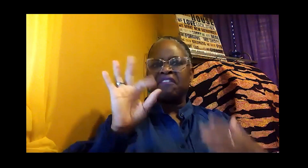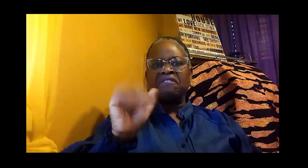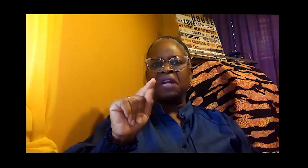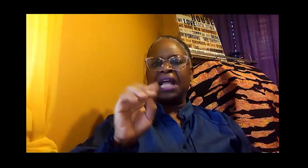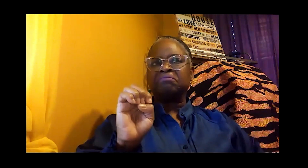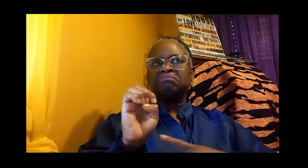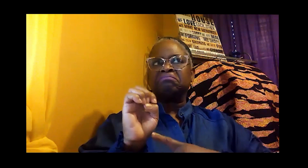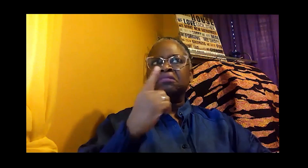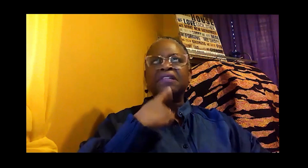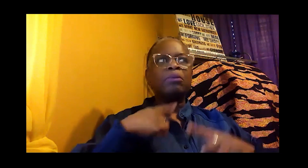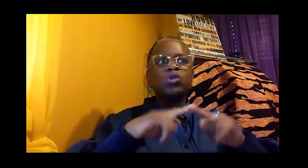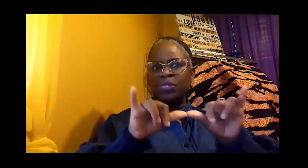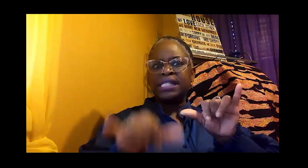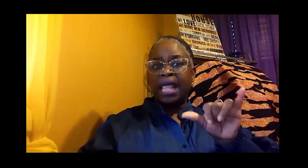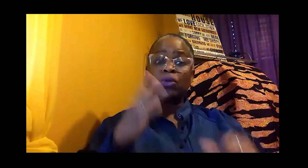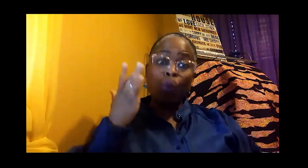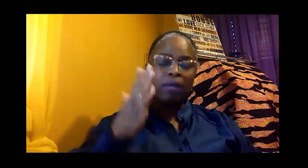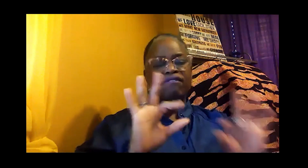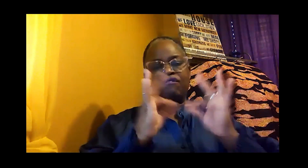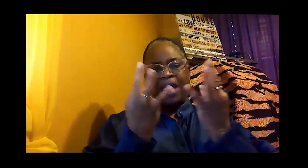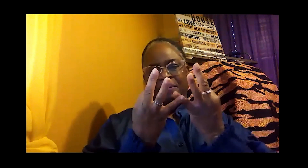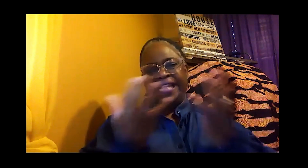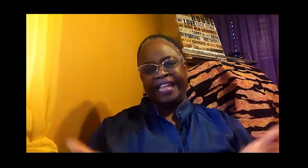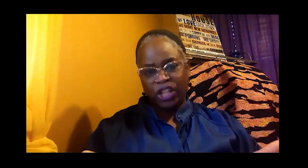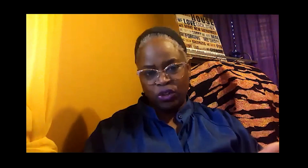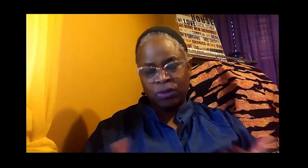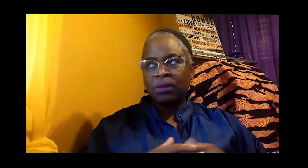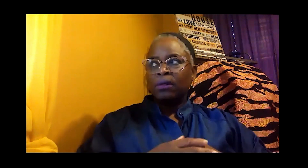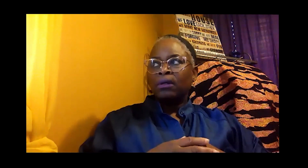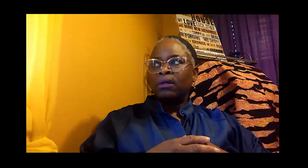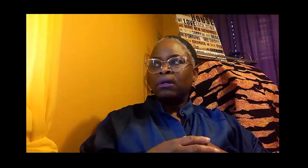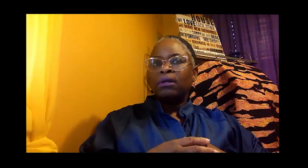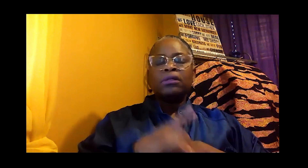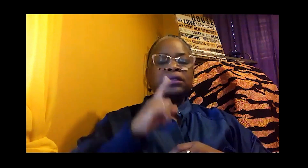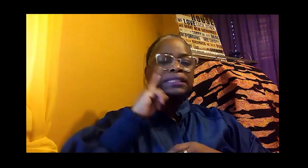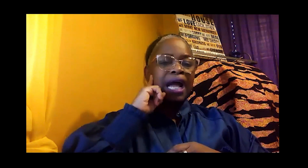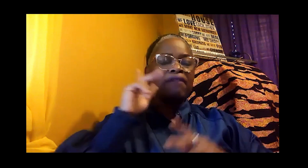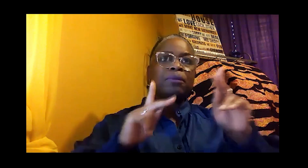if I should move back to Los Angeles. Ultimately, as fate would have it, I stayed in Washington, DC.